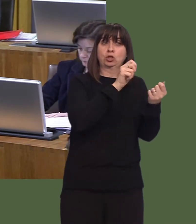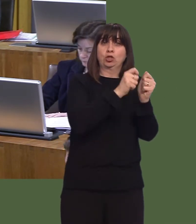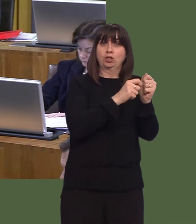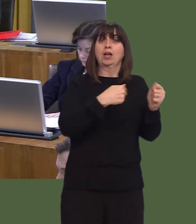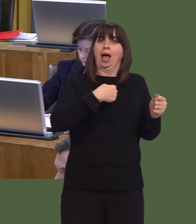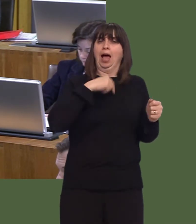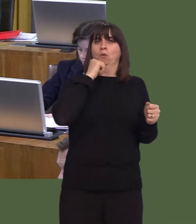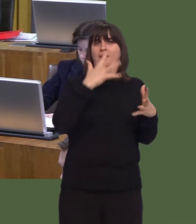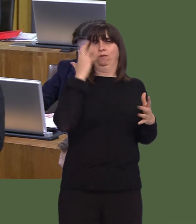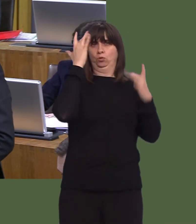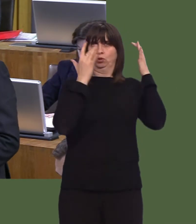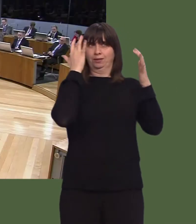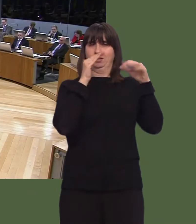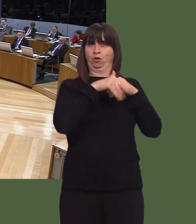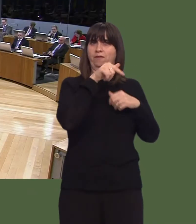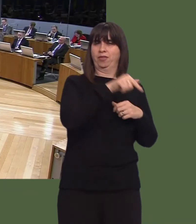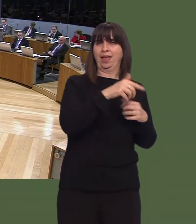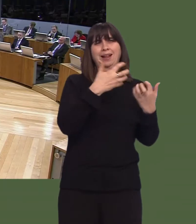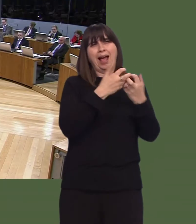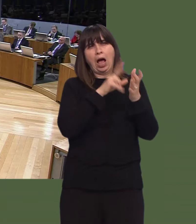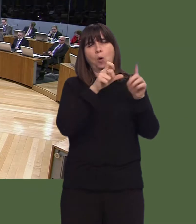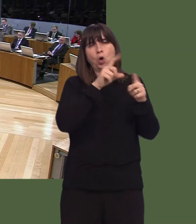to consider, namely how the ministerial code should change too.